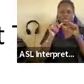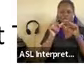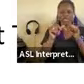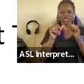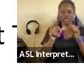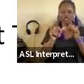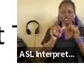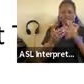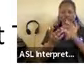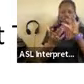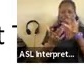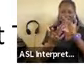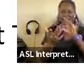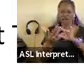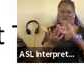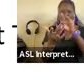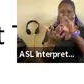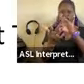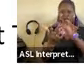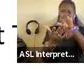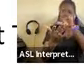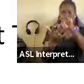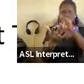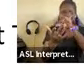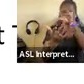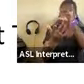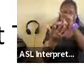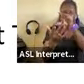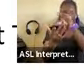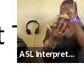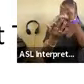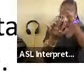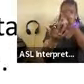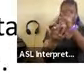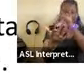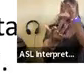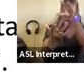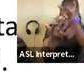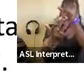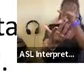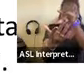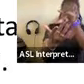information distribution, education and such.